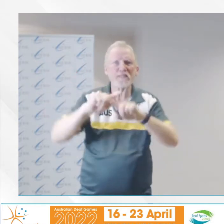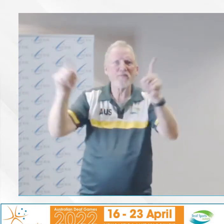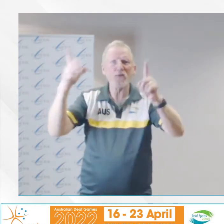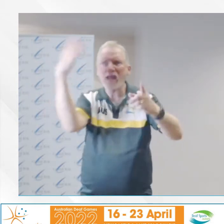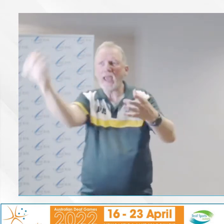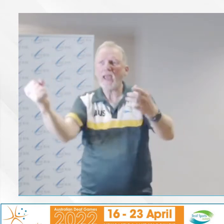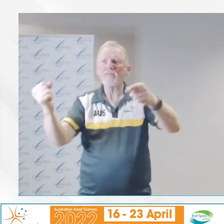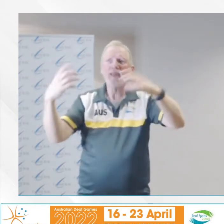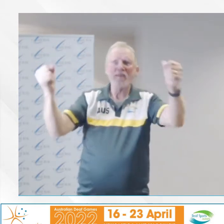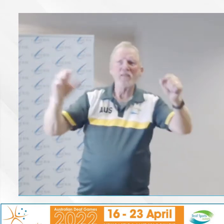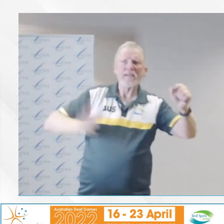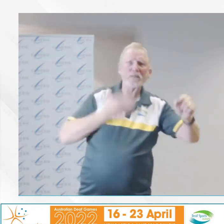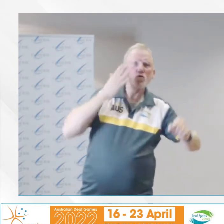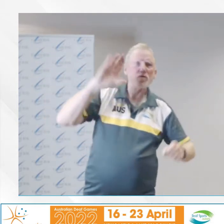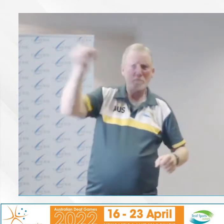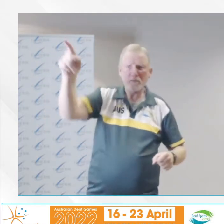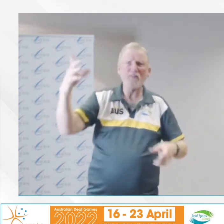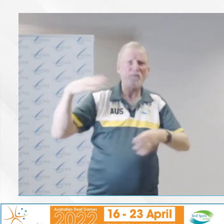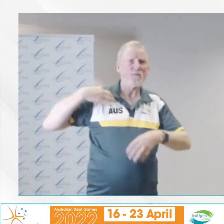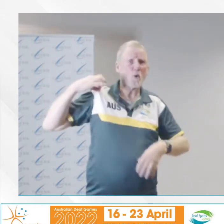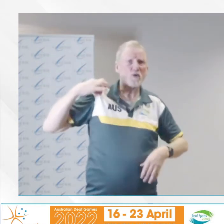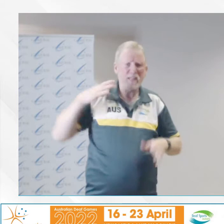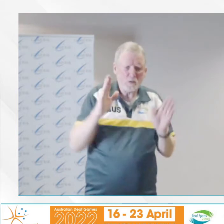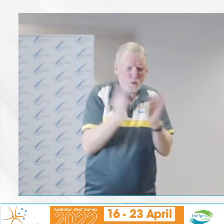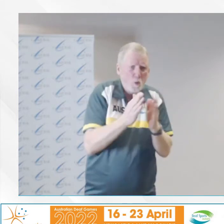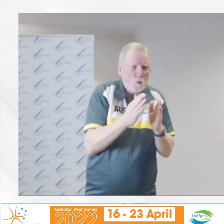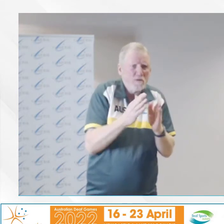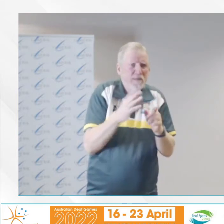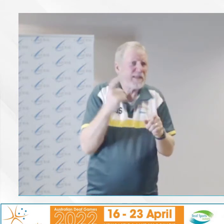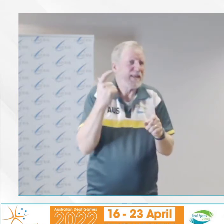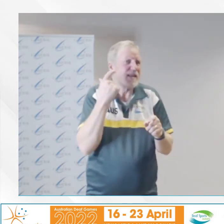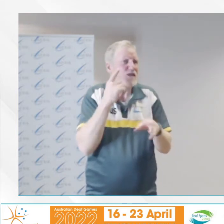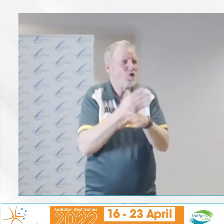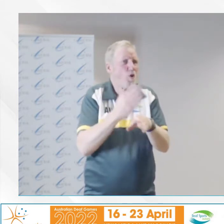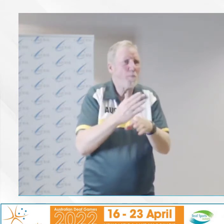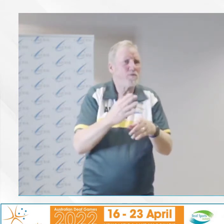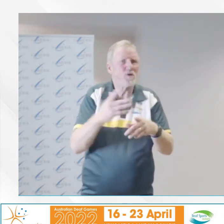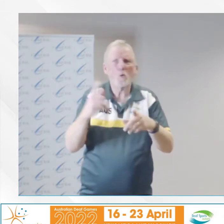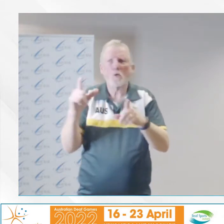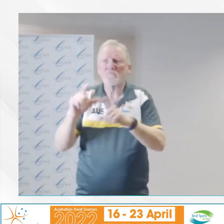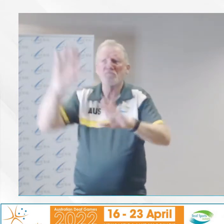doesn't matter about our skills we don't all have the same skills but if you can volunteer